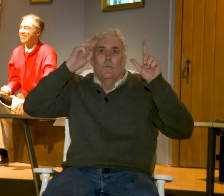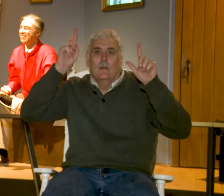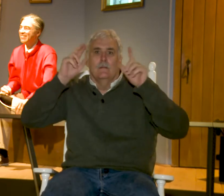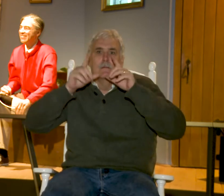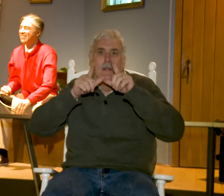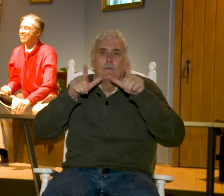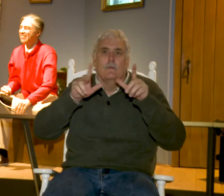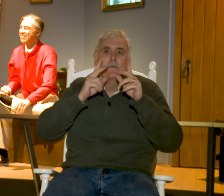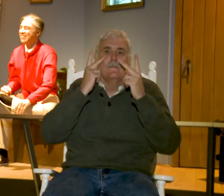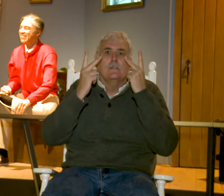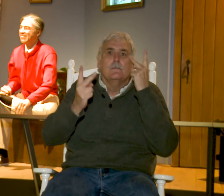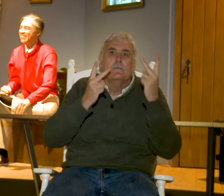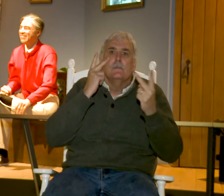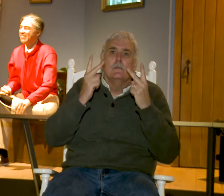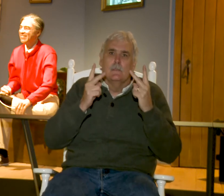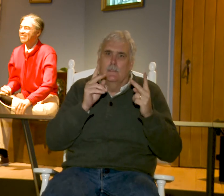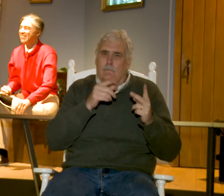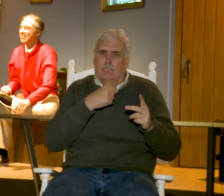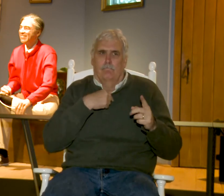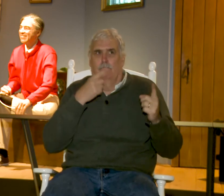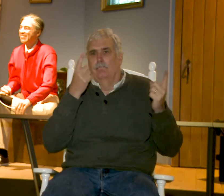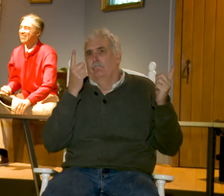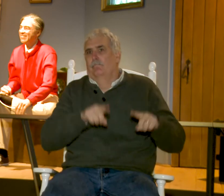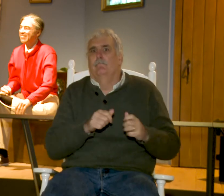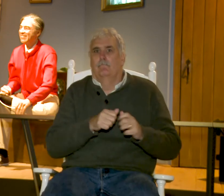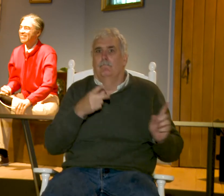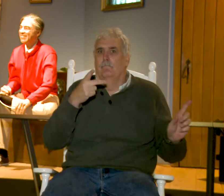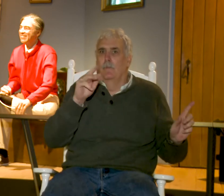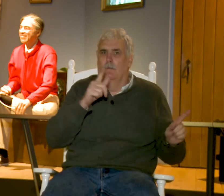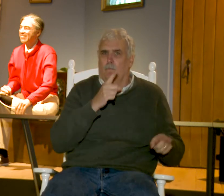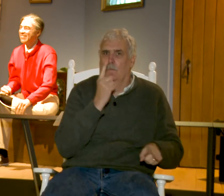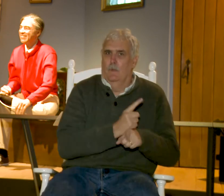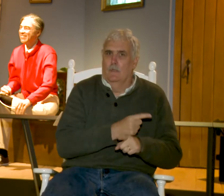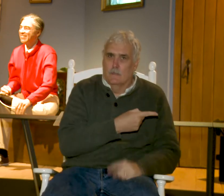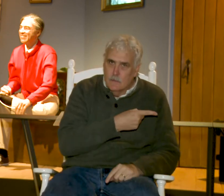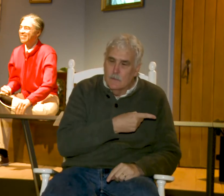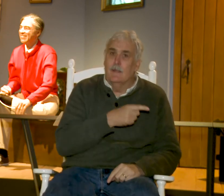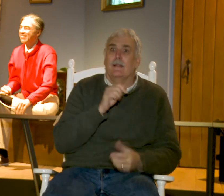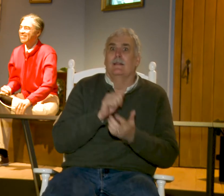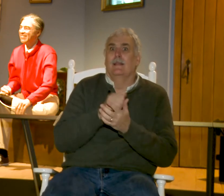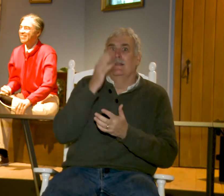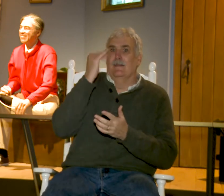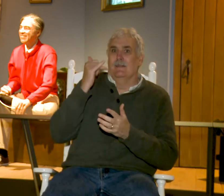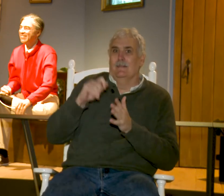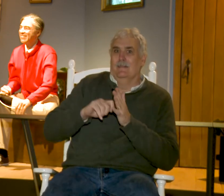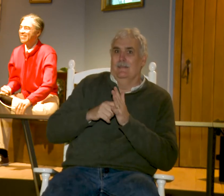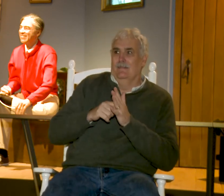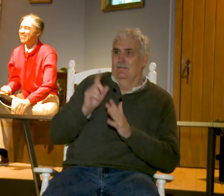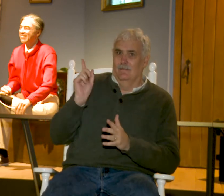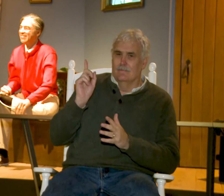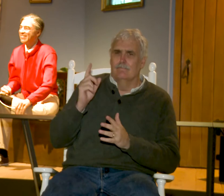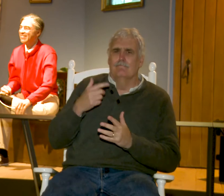The right brain has visual language. I agree with Paul. He is right. That's why Mister Rogers is the key.